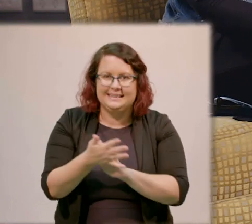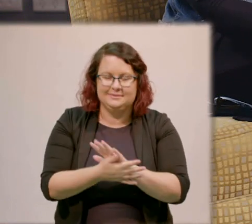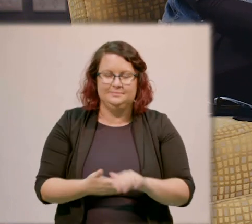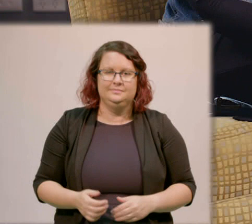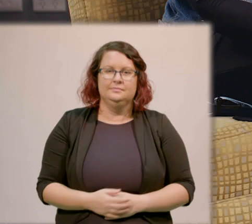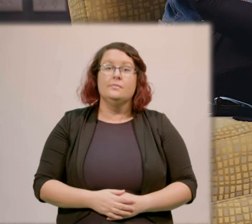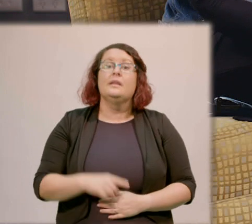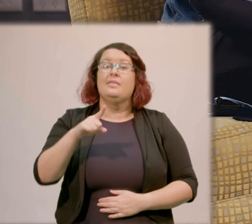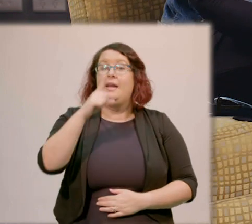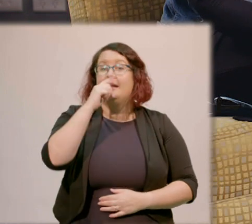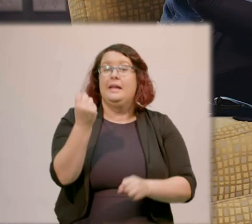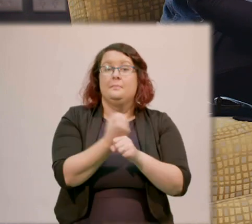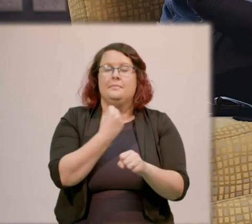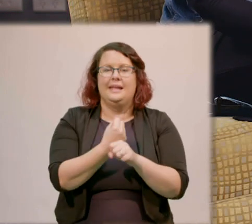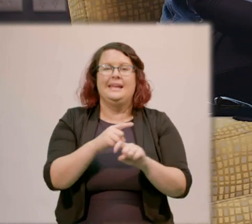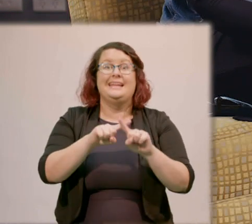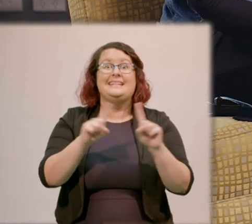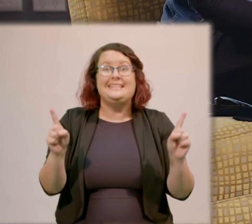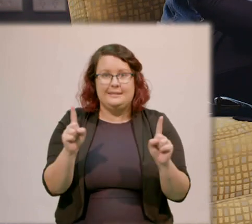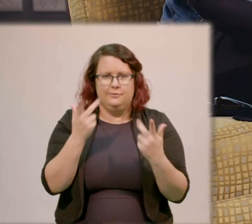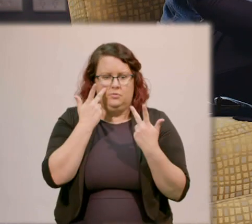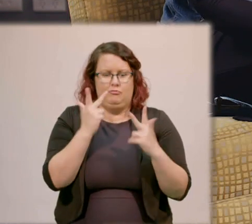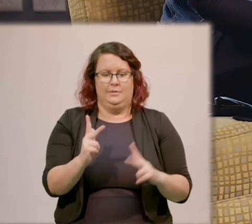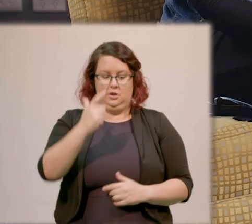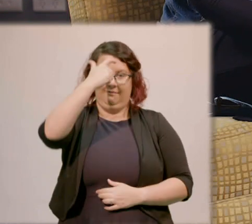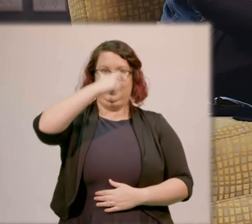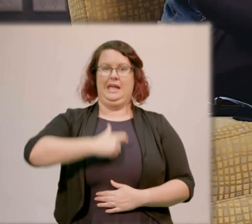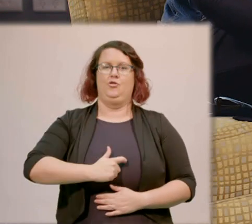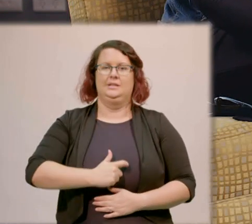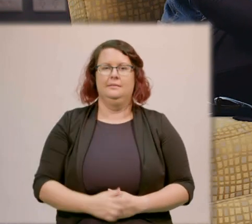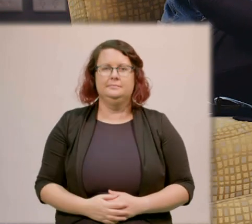Antonyms can create a different representation of a character.